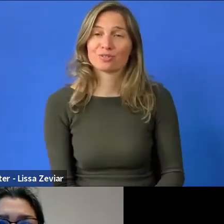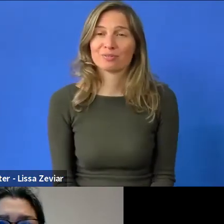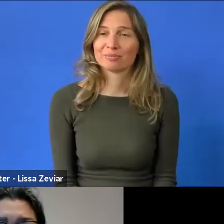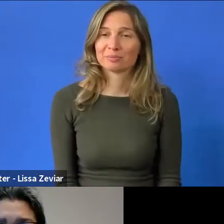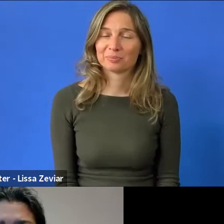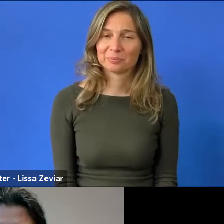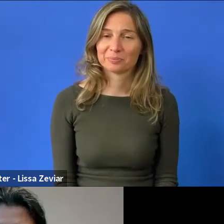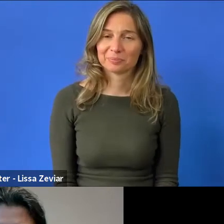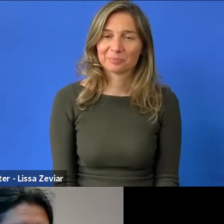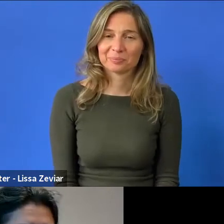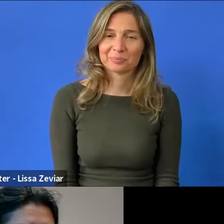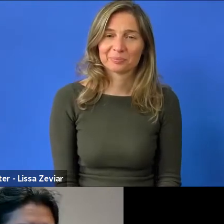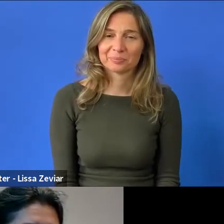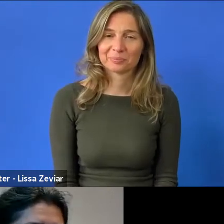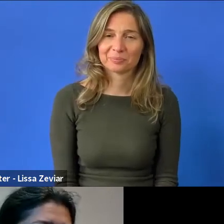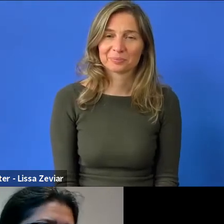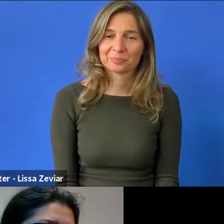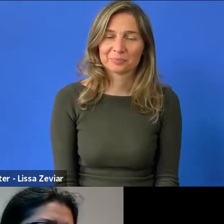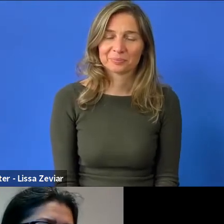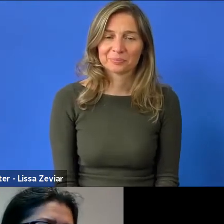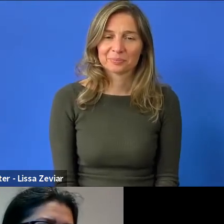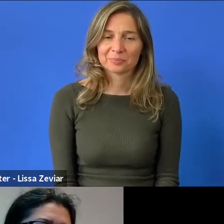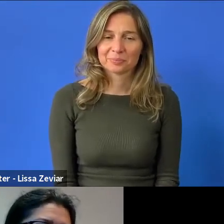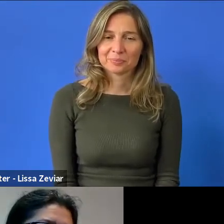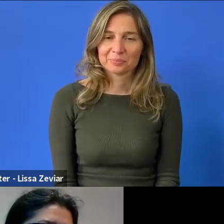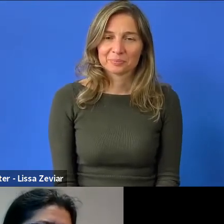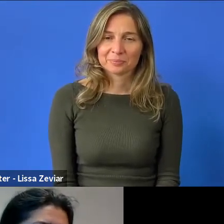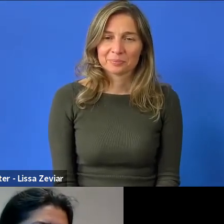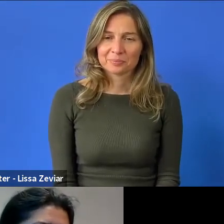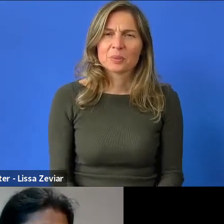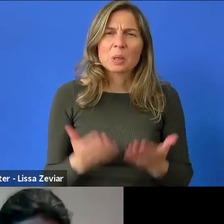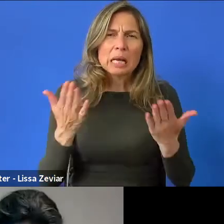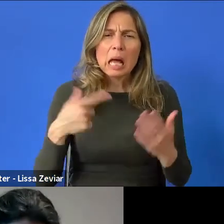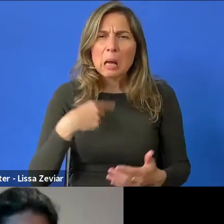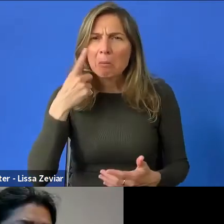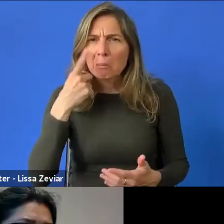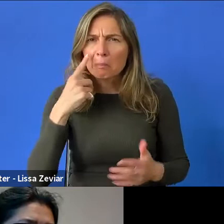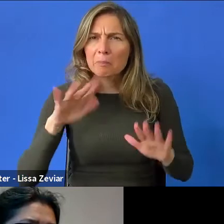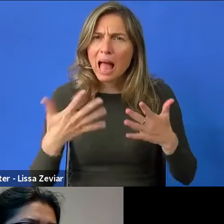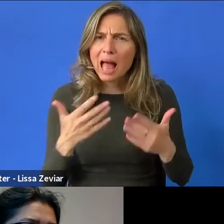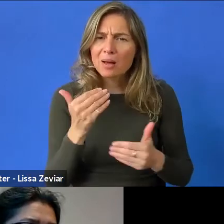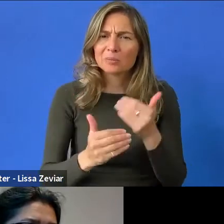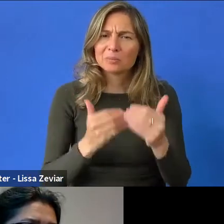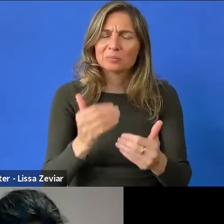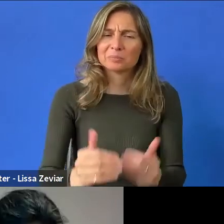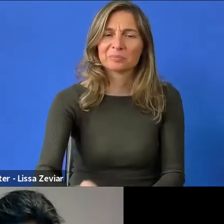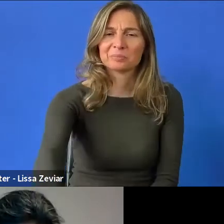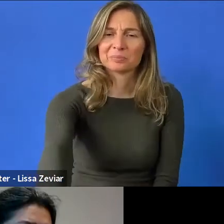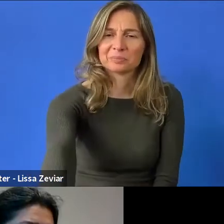So, I'm about to try to start with the slides